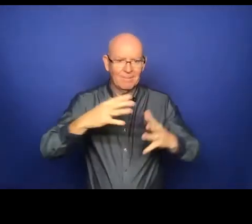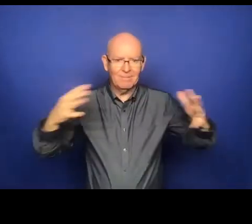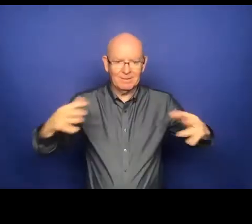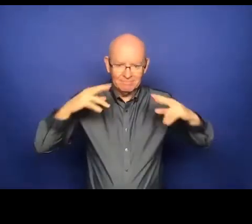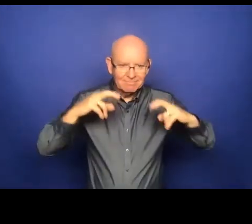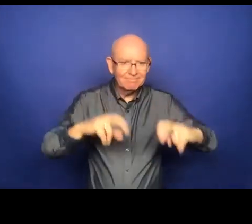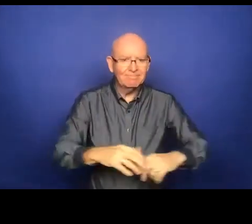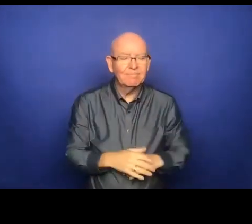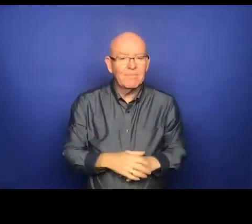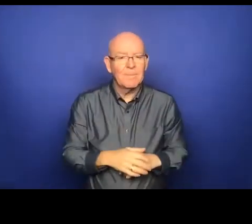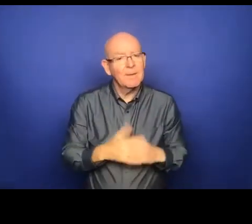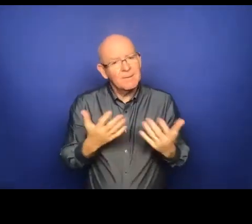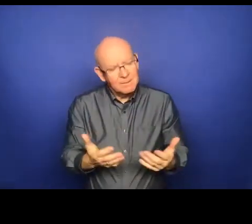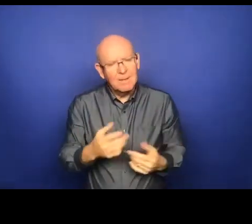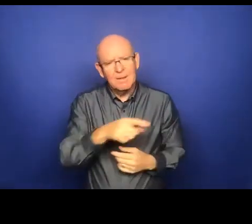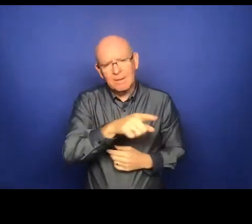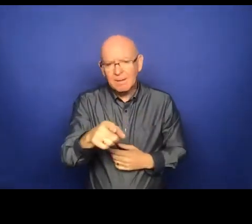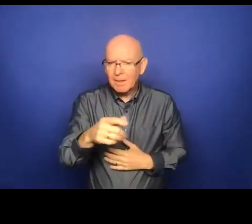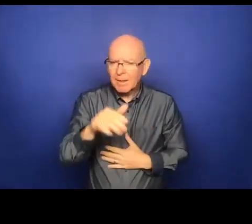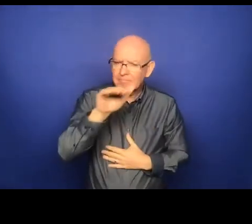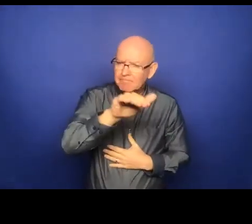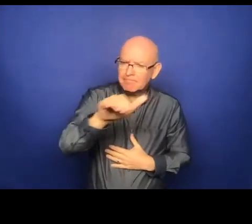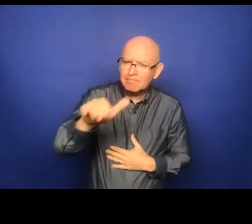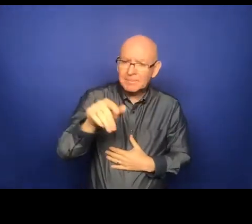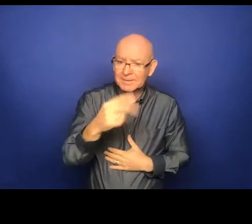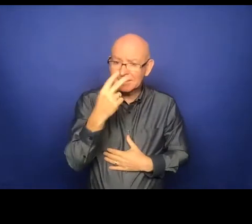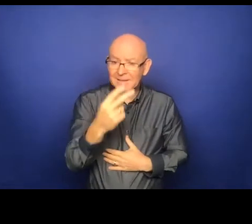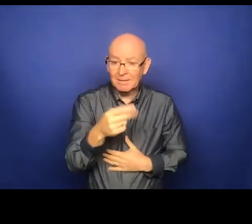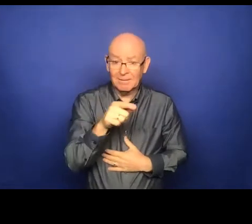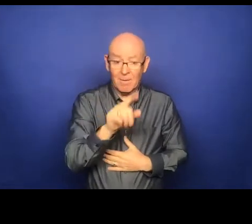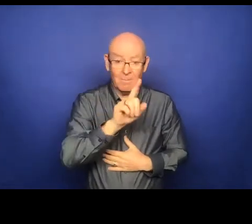produce only 52 indicators that are harmonized and comparable